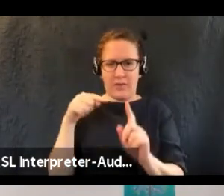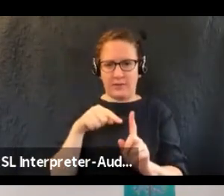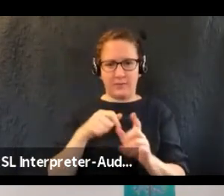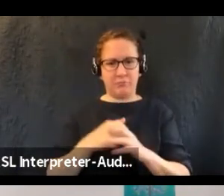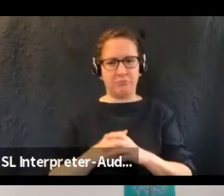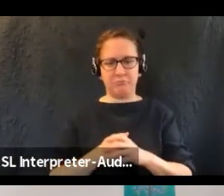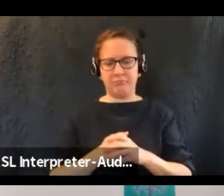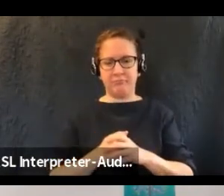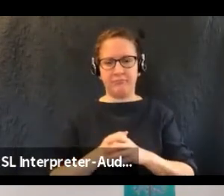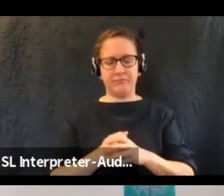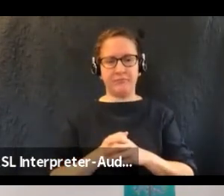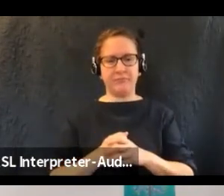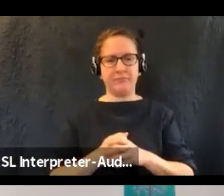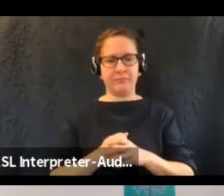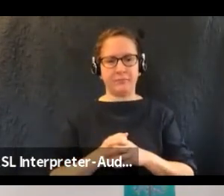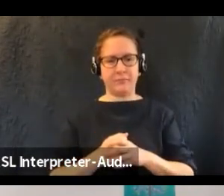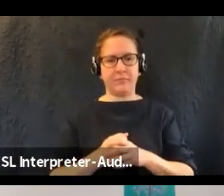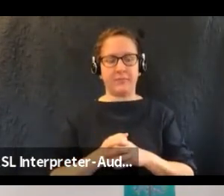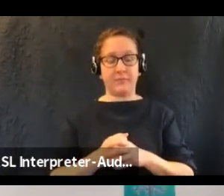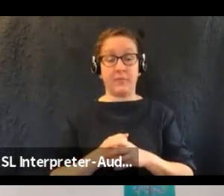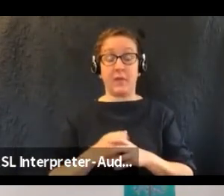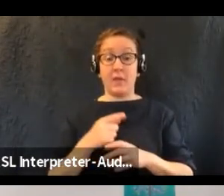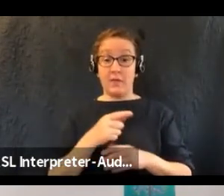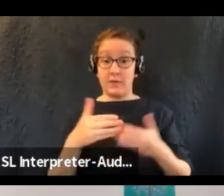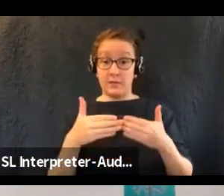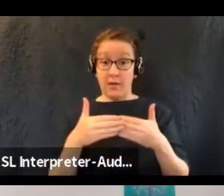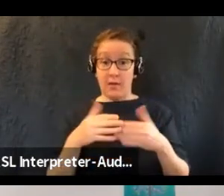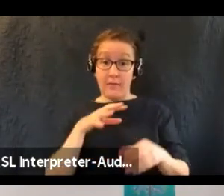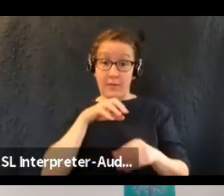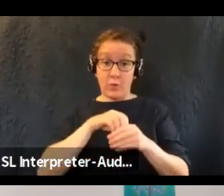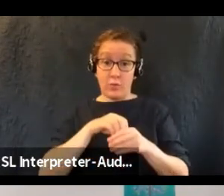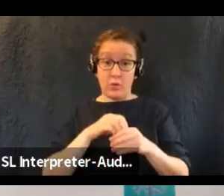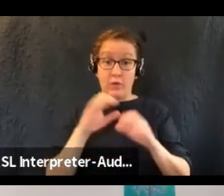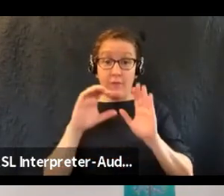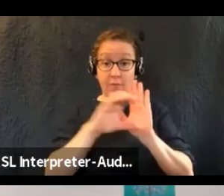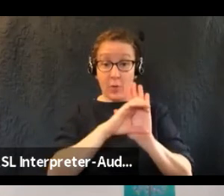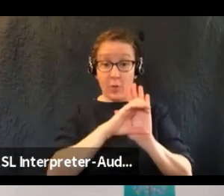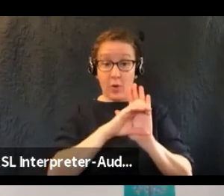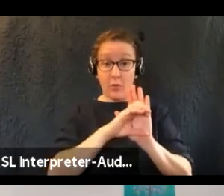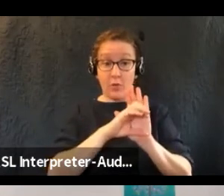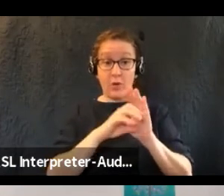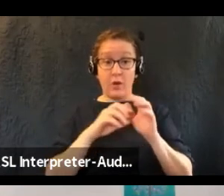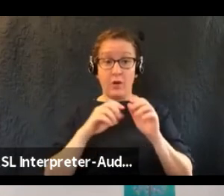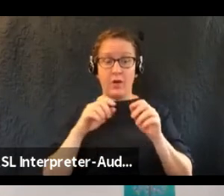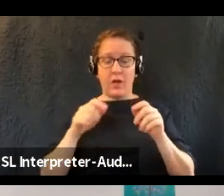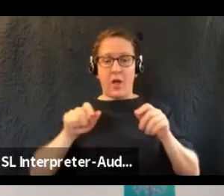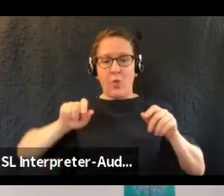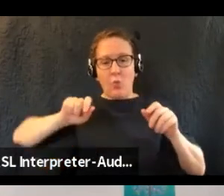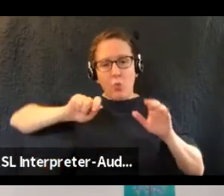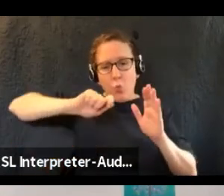So on this slide I've included a photo of a wind up toy with a key.